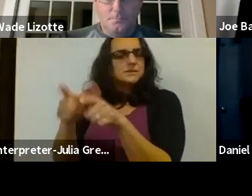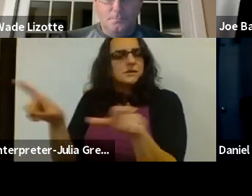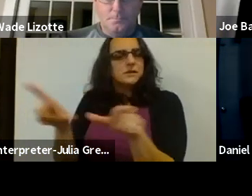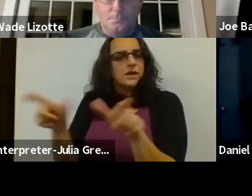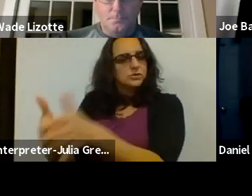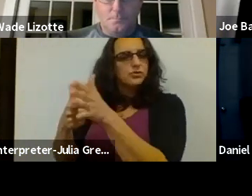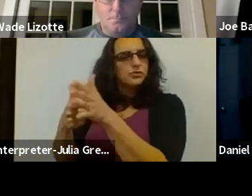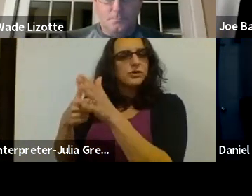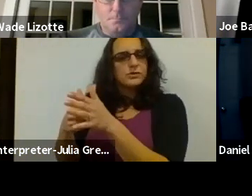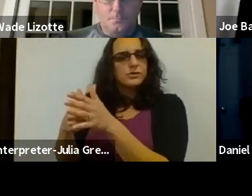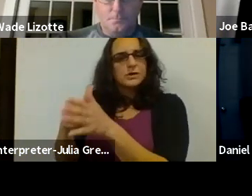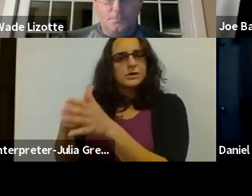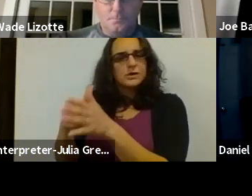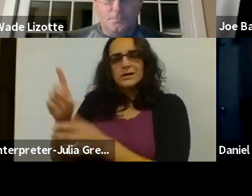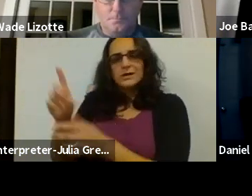Vincent Cerce: By Jesse at this time. Sure. Okay.